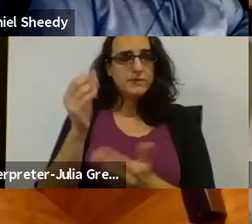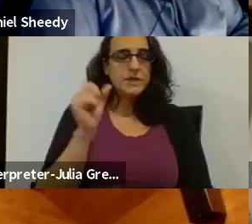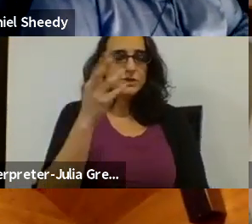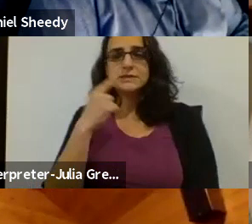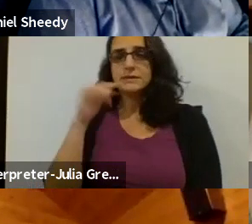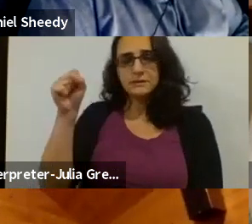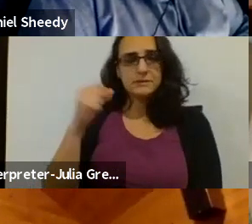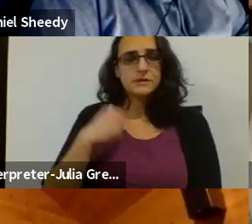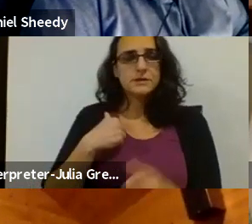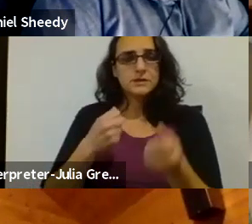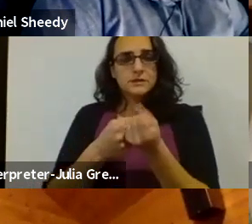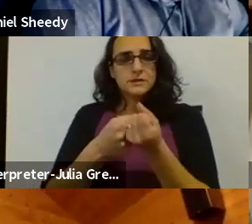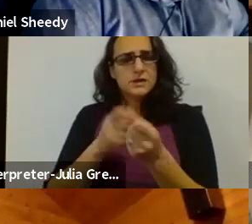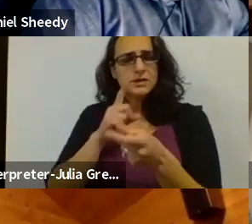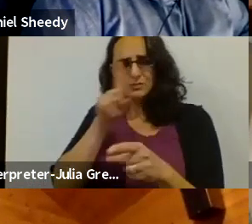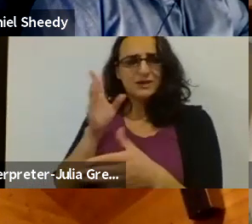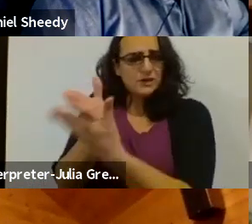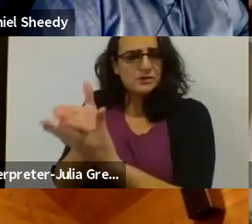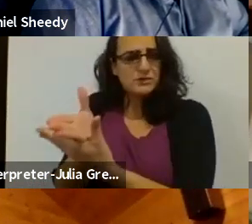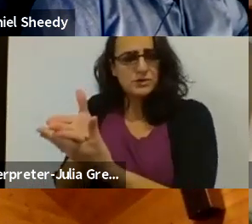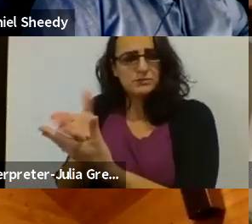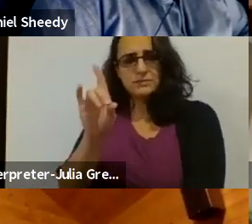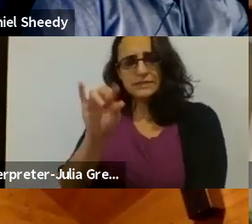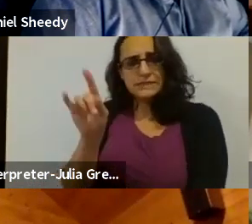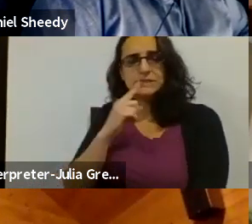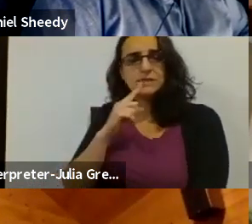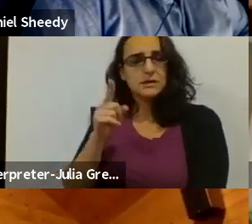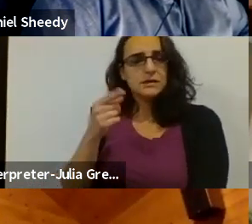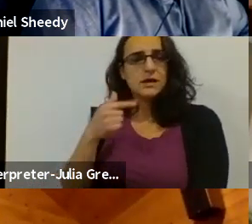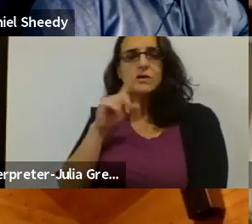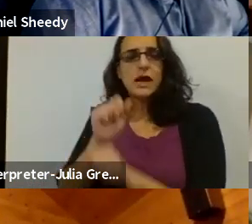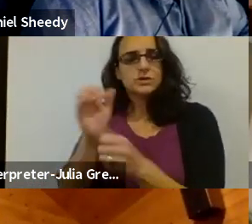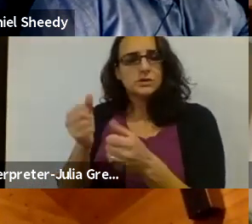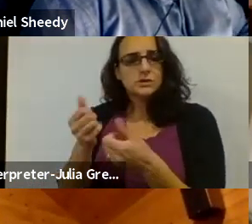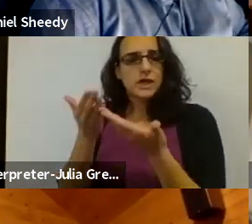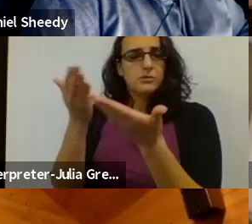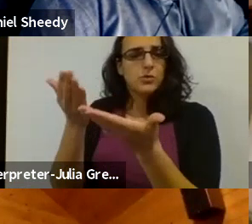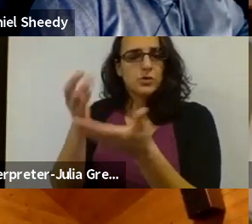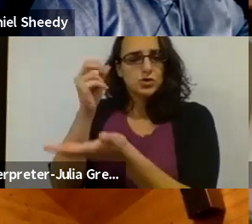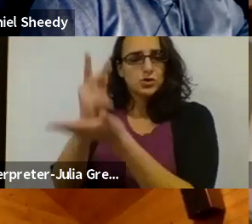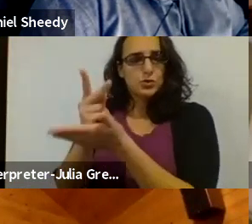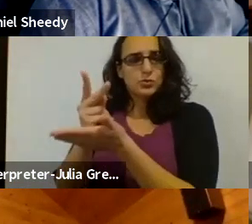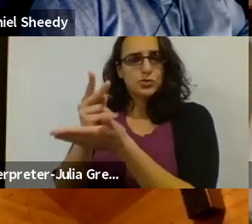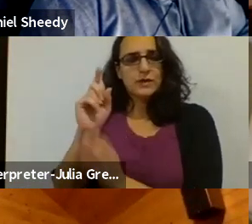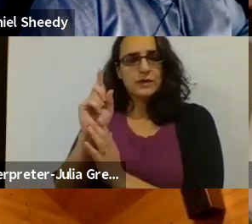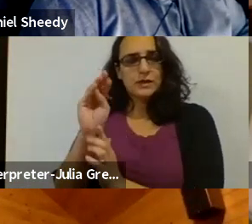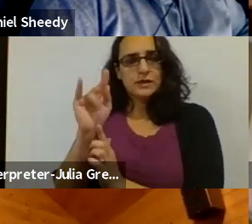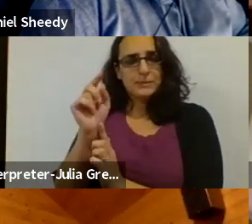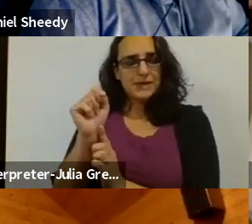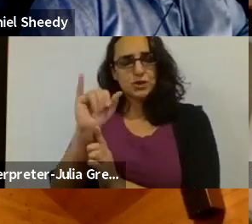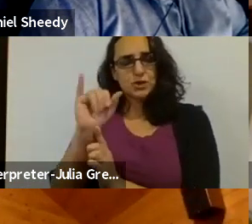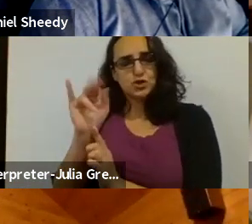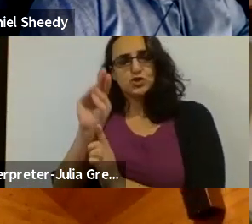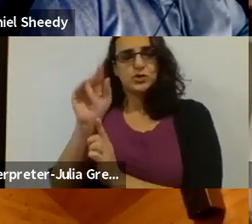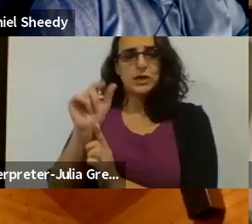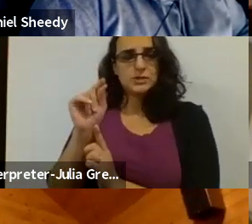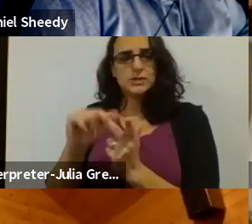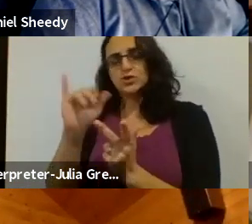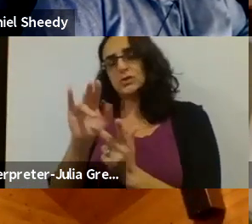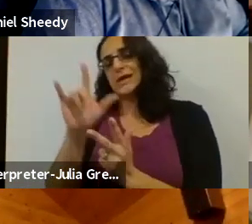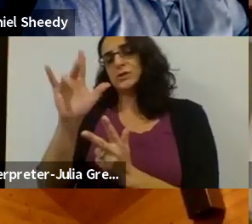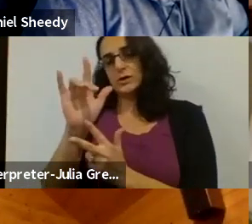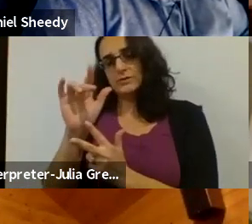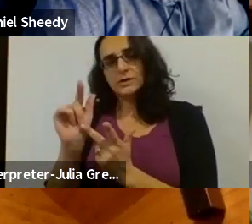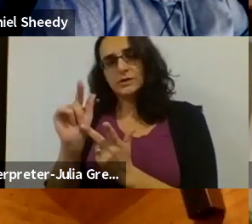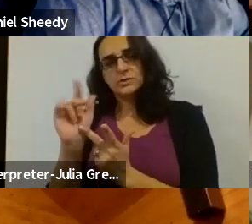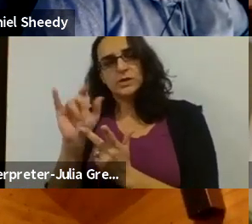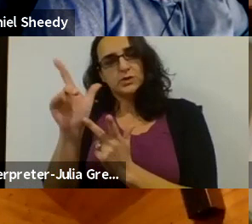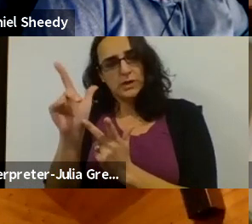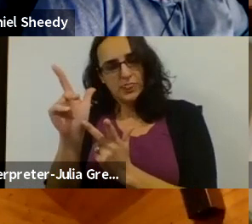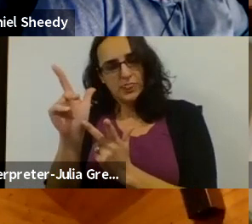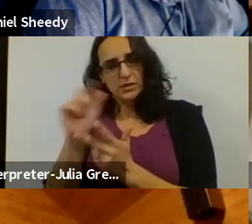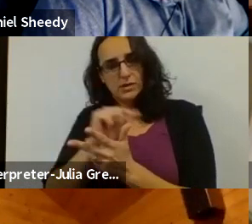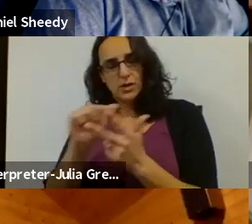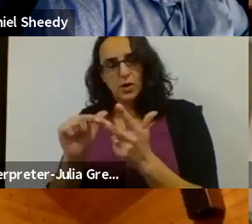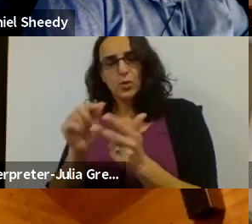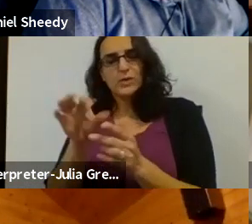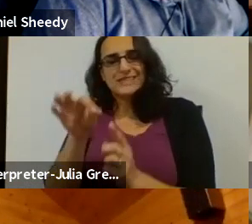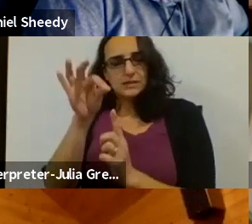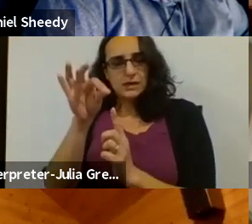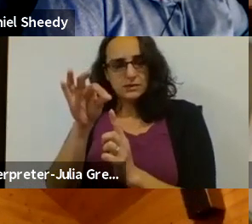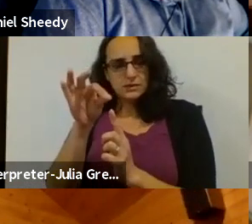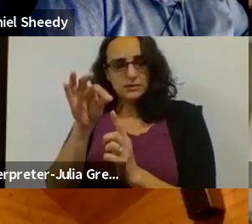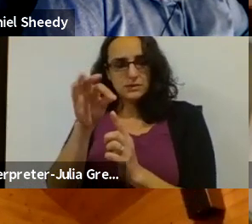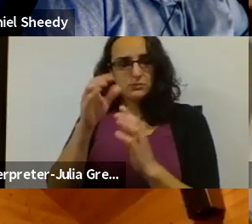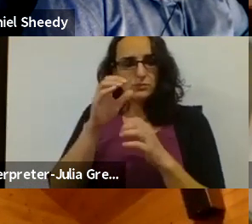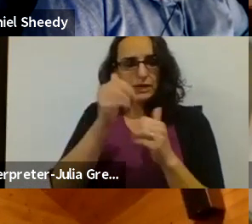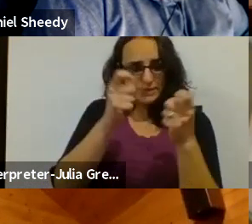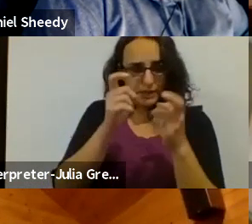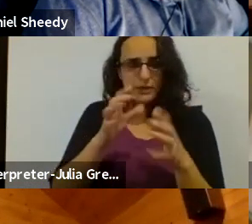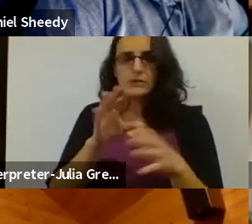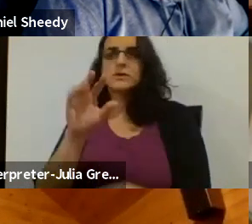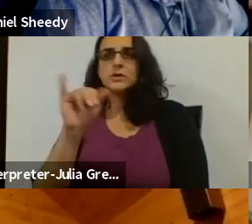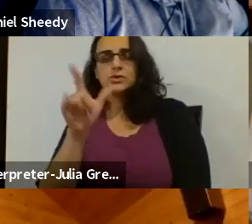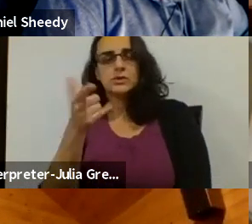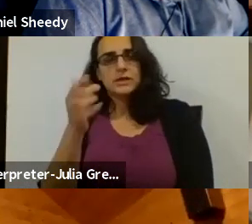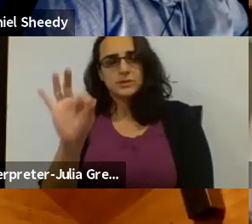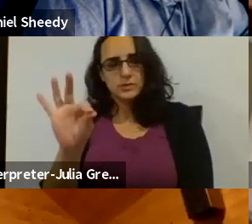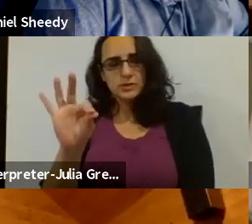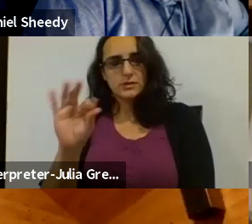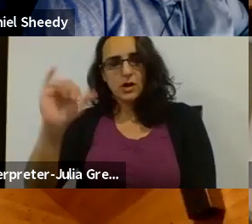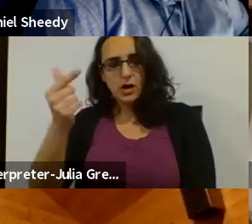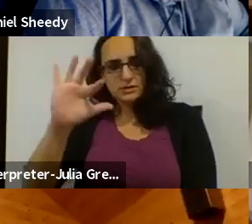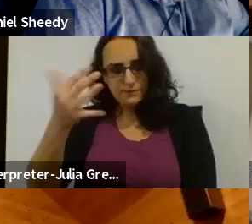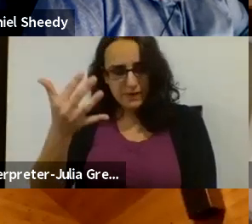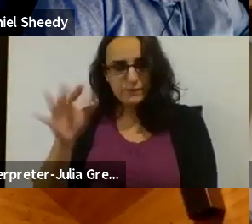Deniz Savas: This work. Can I, can I interrupt. Yep. I WILL ACTUALLY MAKE A MOTION TO APPROVE THE MINUTES OF JUNE 25 open meeting July 20 open meeting July 23 open meeting with select board and executive session meeting July 29 executive session meeting august 5 open meeting August six open